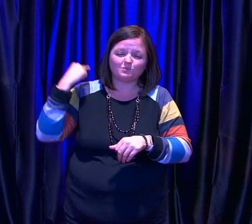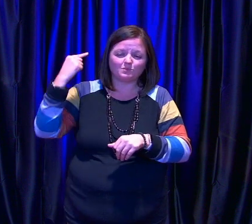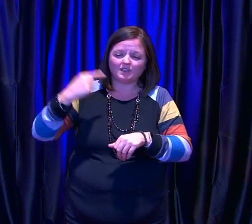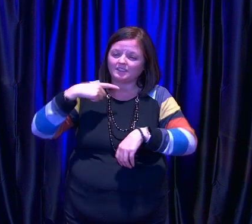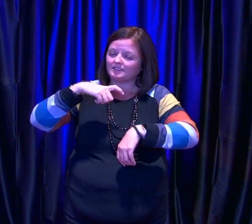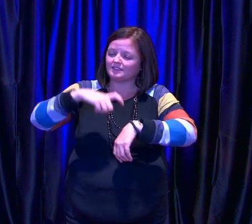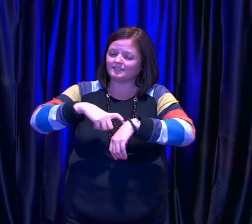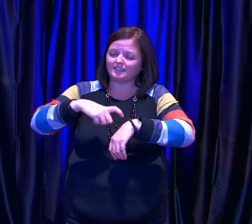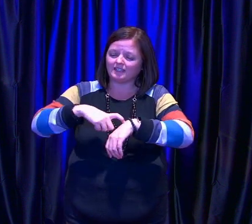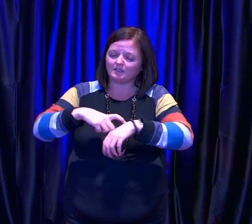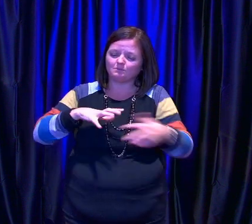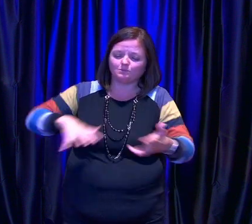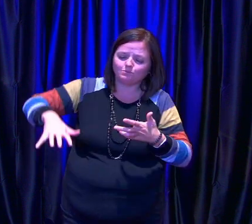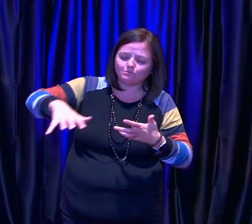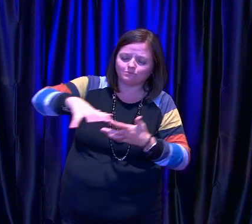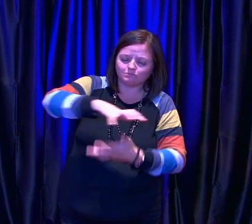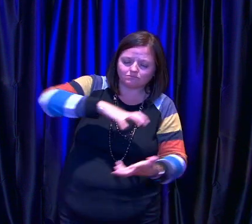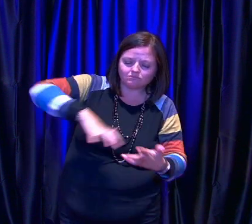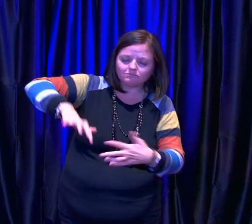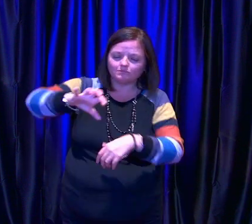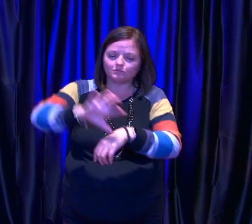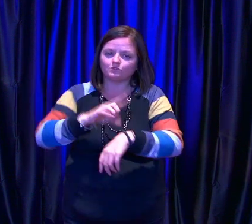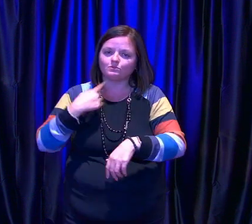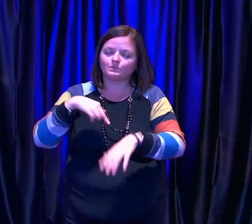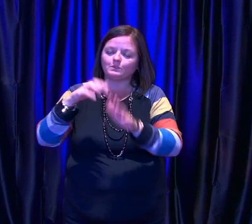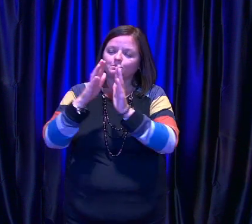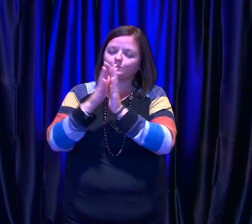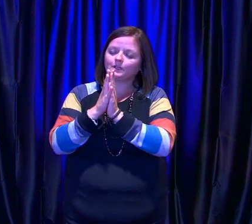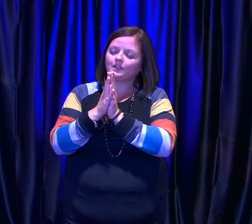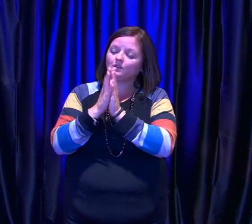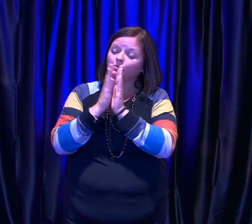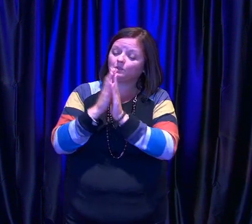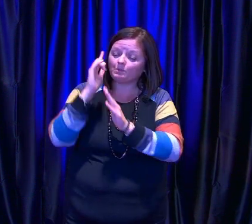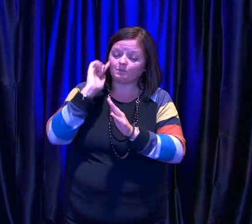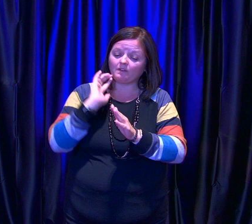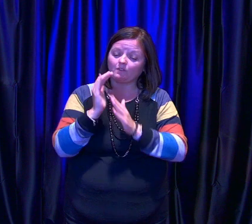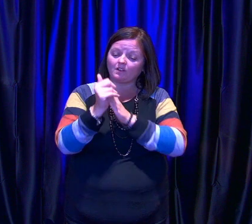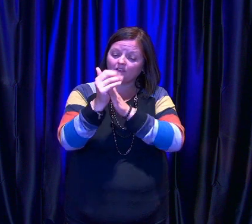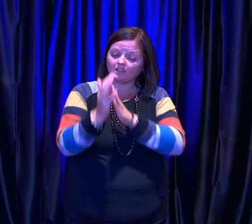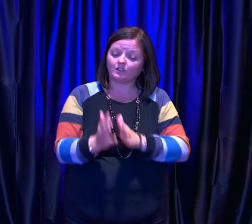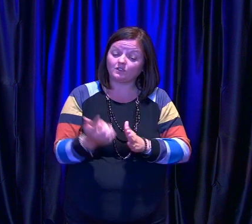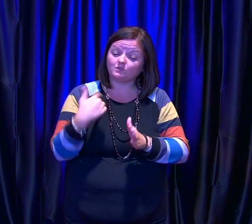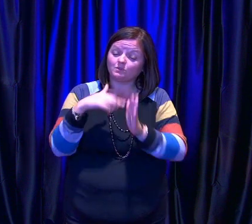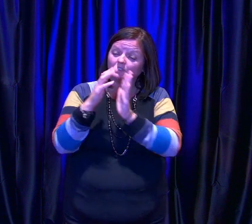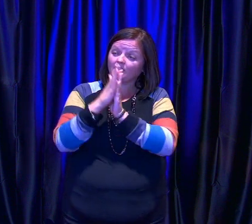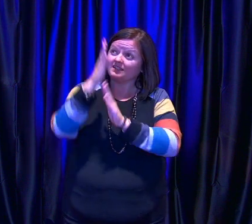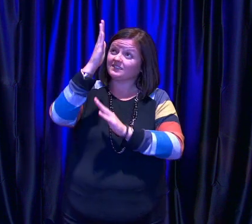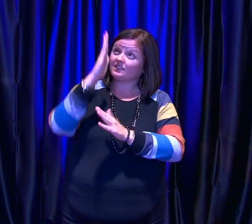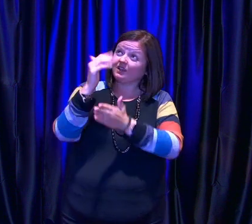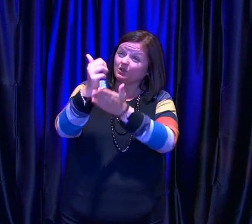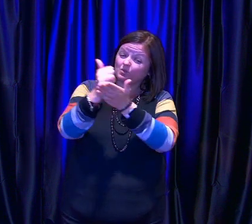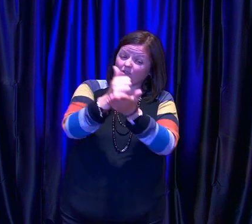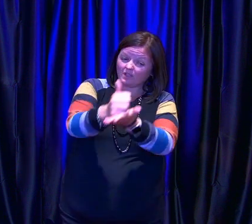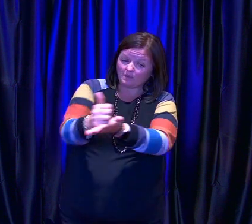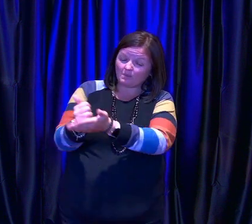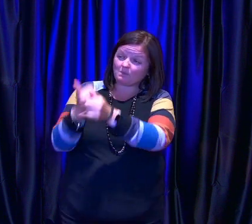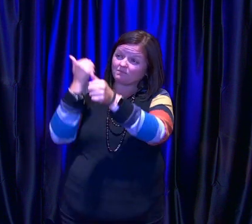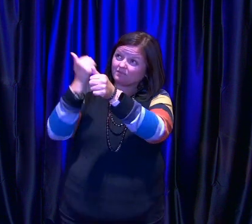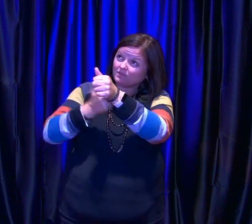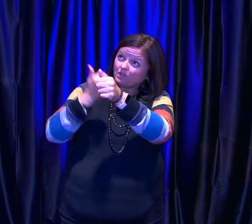to stir the church up we pray we pray for our leaders we ask God that you would help them to follow you we pray